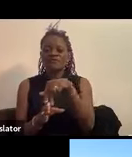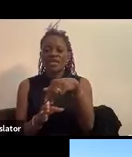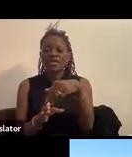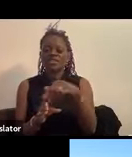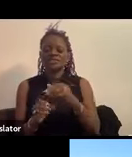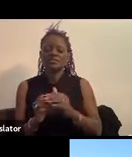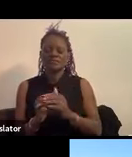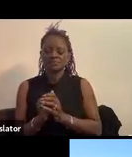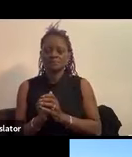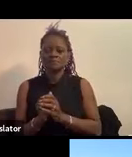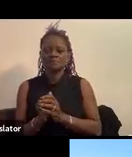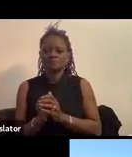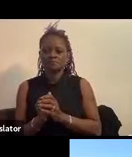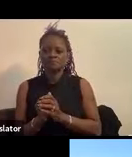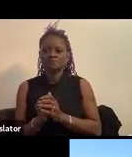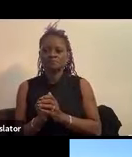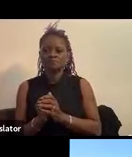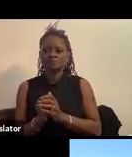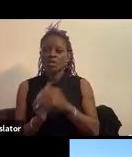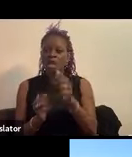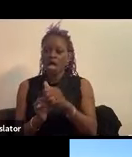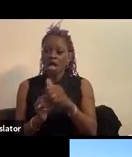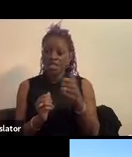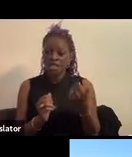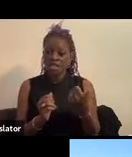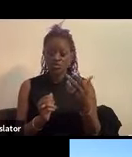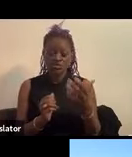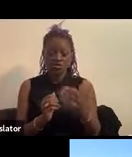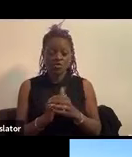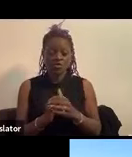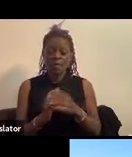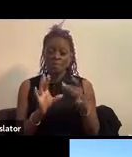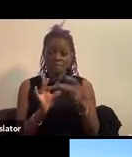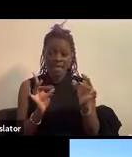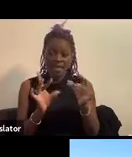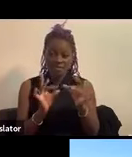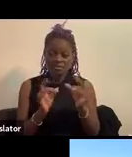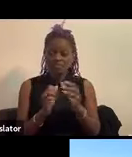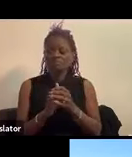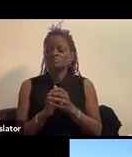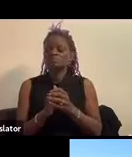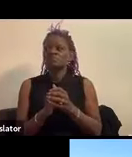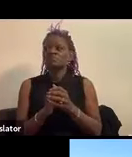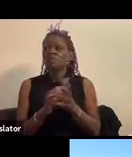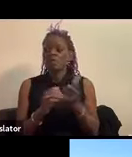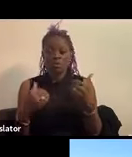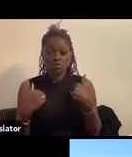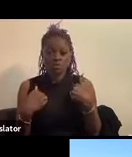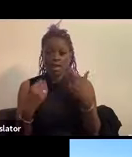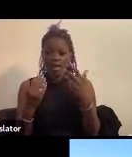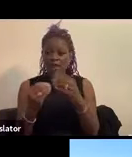But the other message that I've sort of told our physicians is when you have a more more transmissible variant, it's